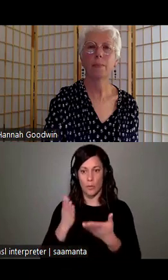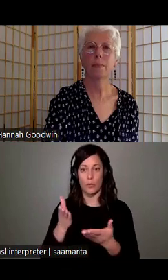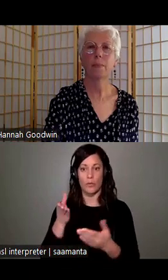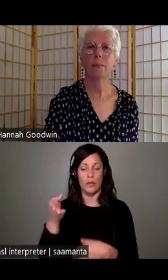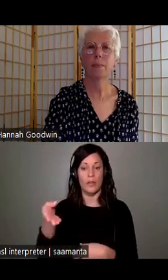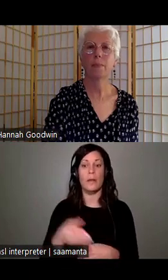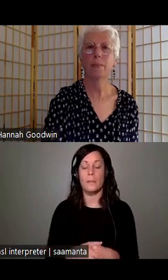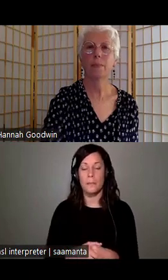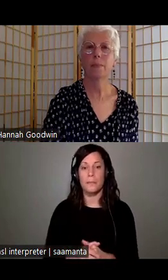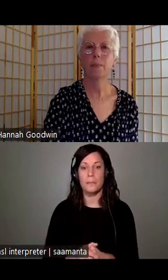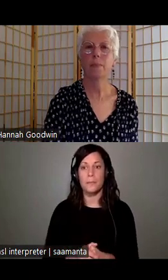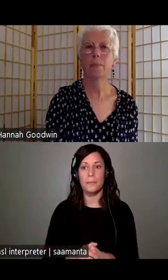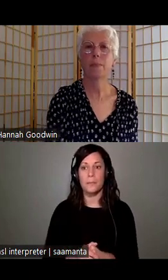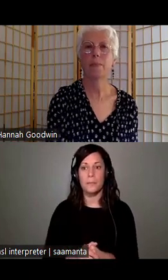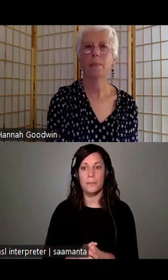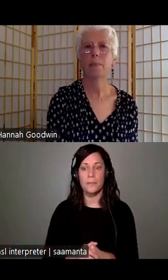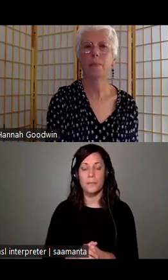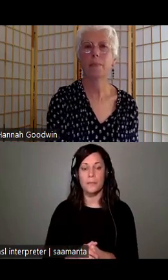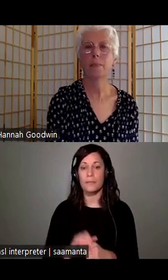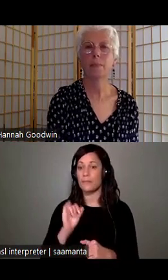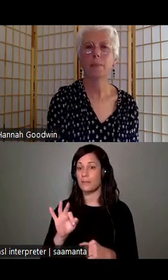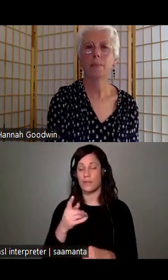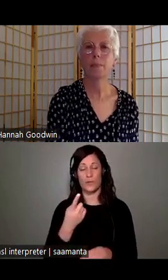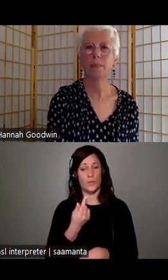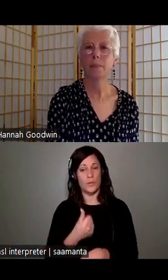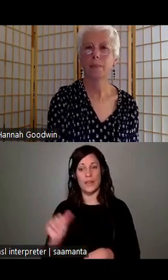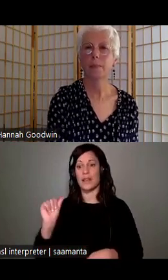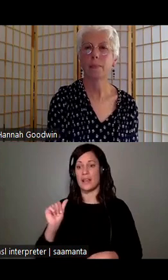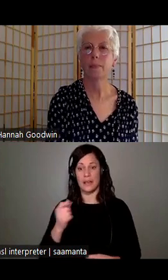And again, if you have any additional questions